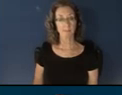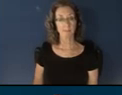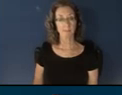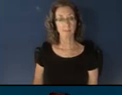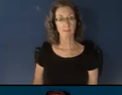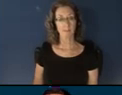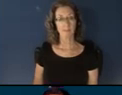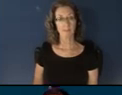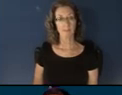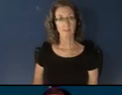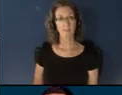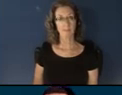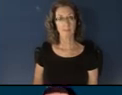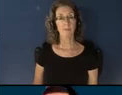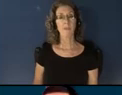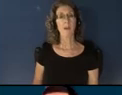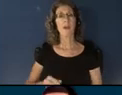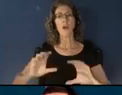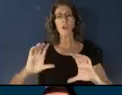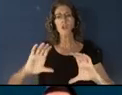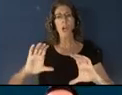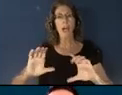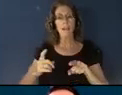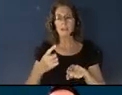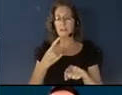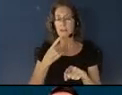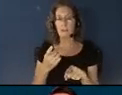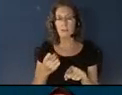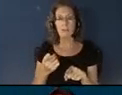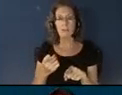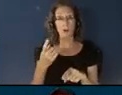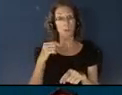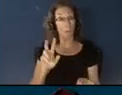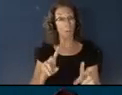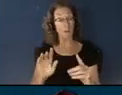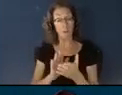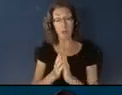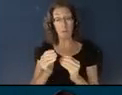So um in the chat it was um in order for people to be comfortable in the breakout sessions,